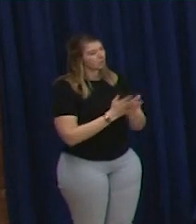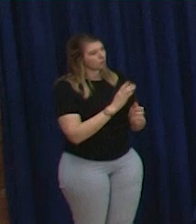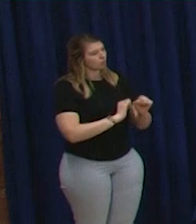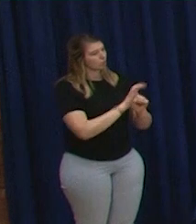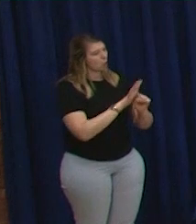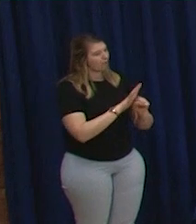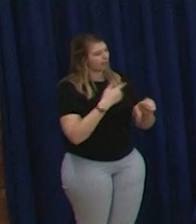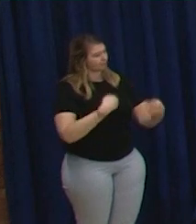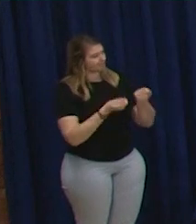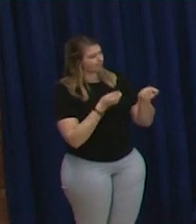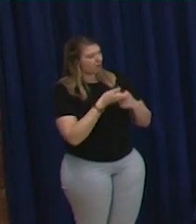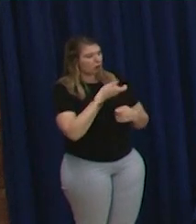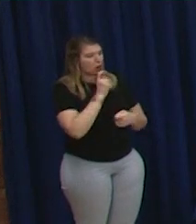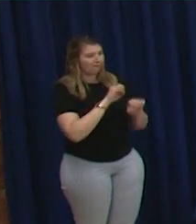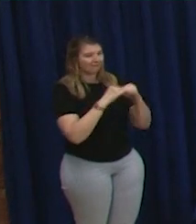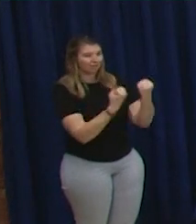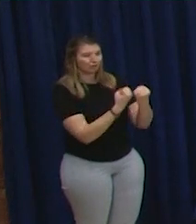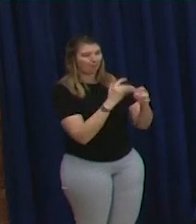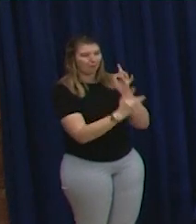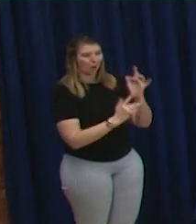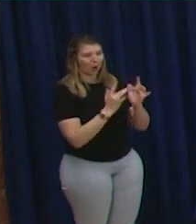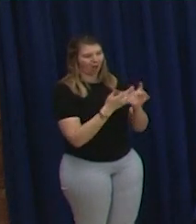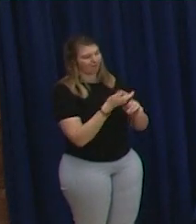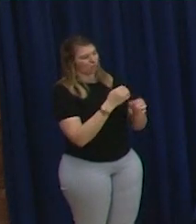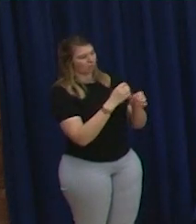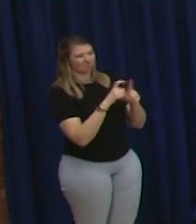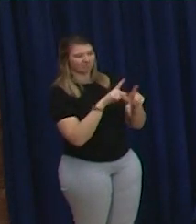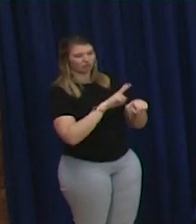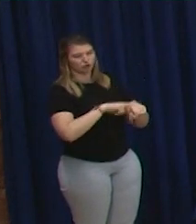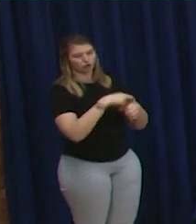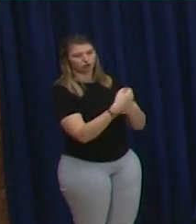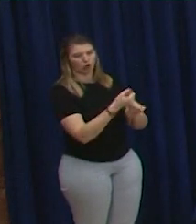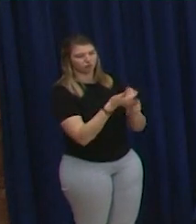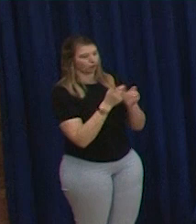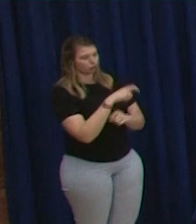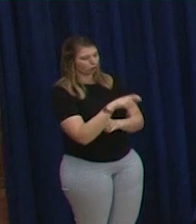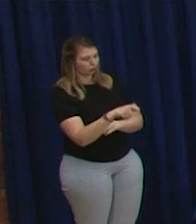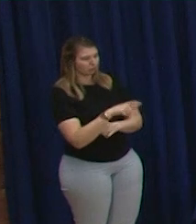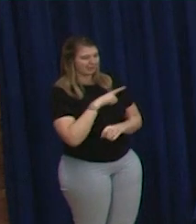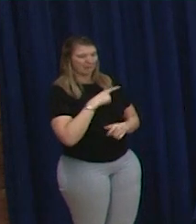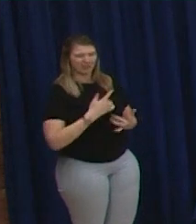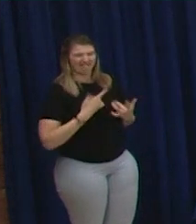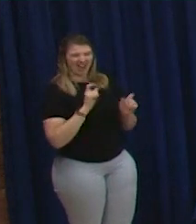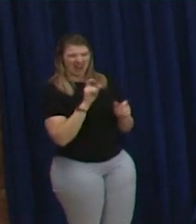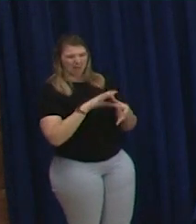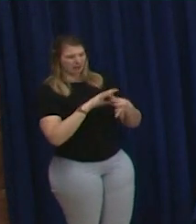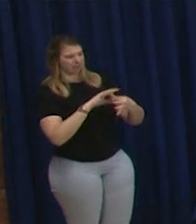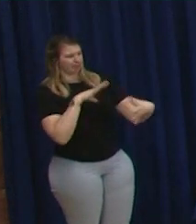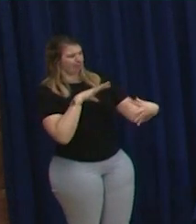group for doctoral students, because we kind of lost that sense of collegiality and the people who